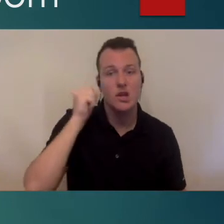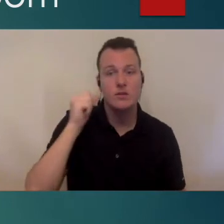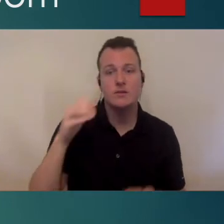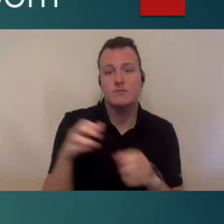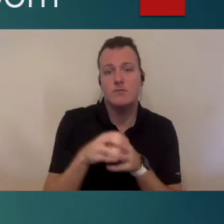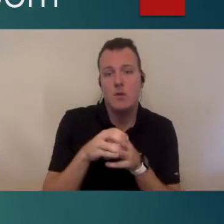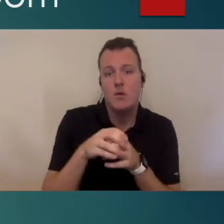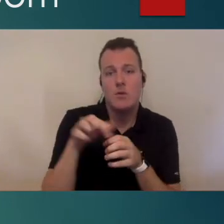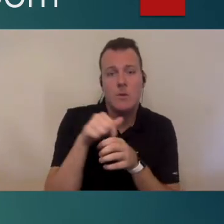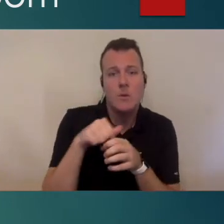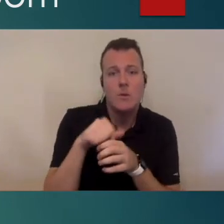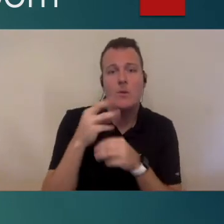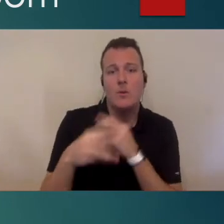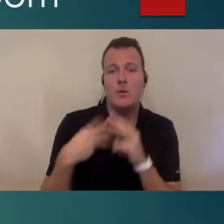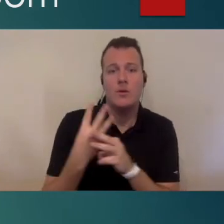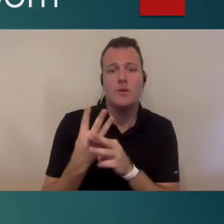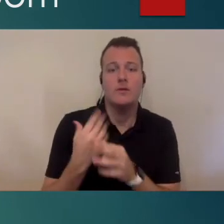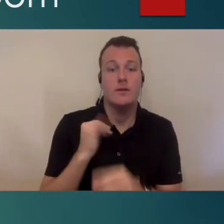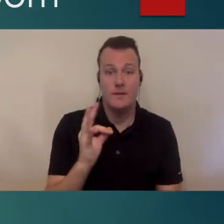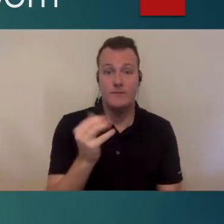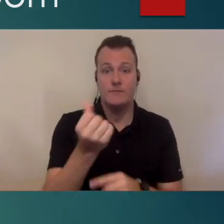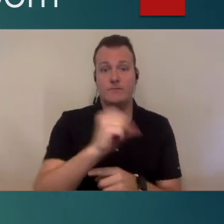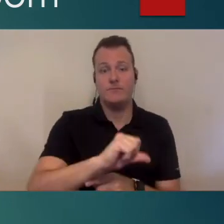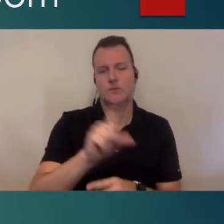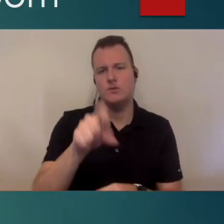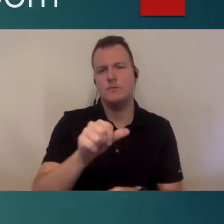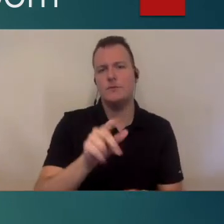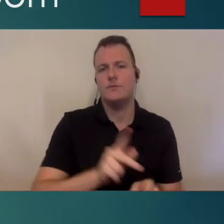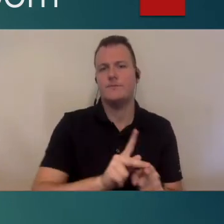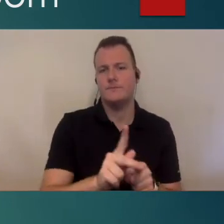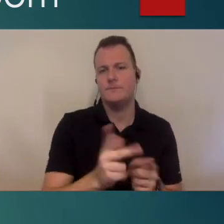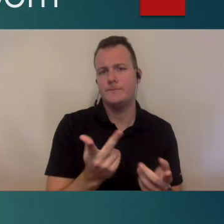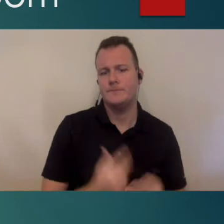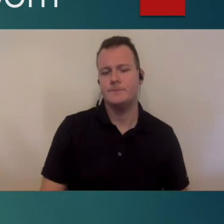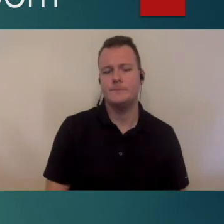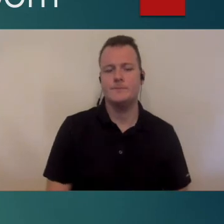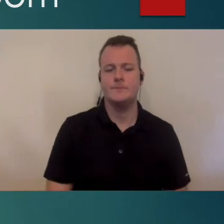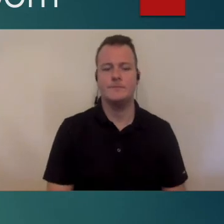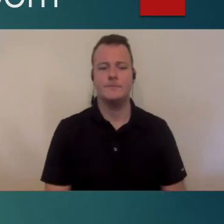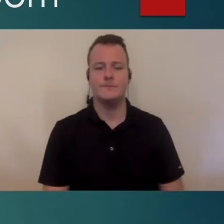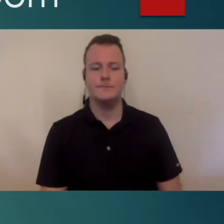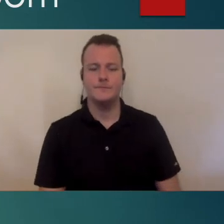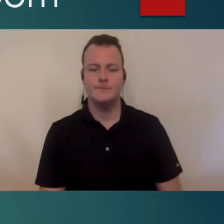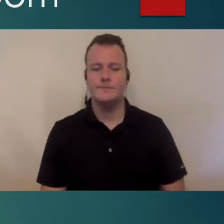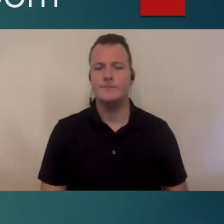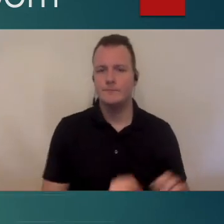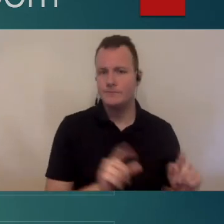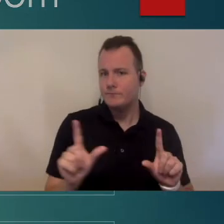something,. just do it in a professional manner Next slide please.